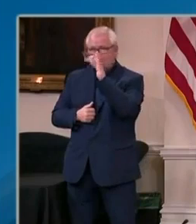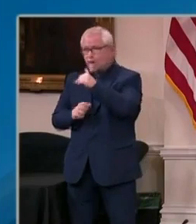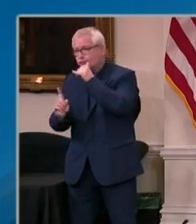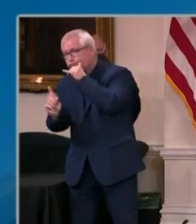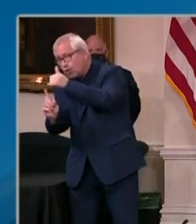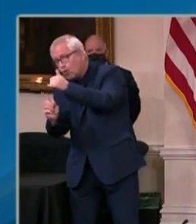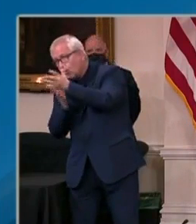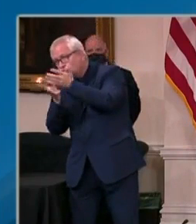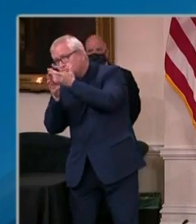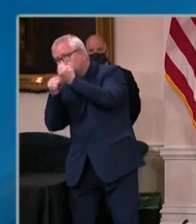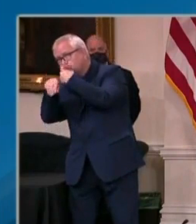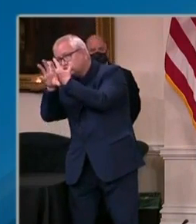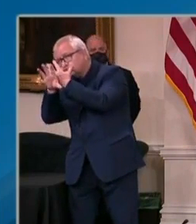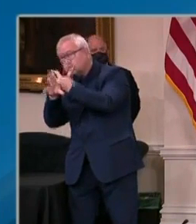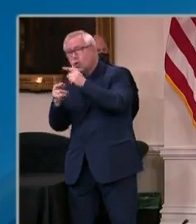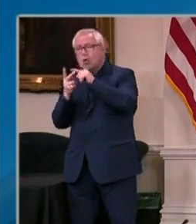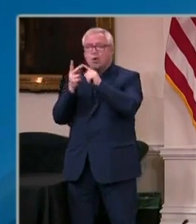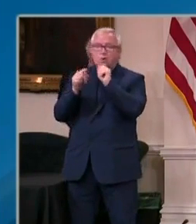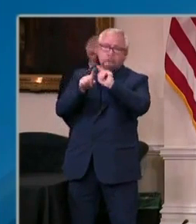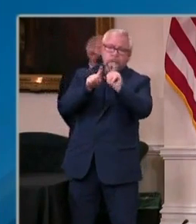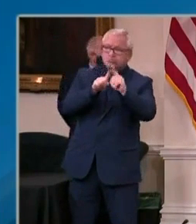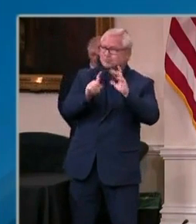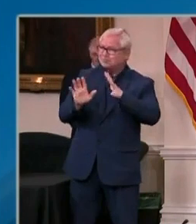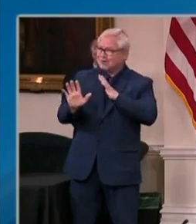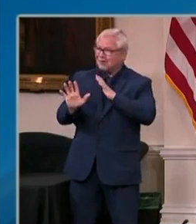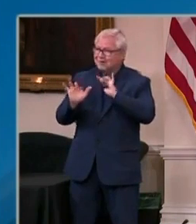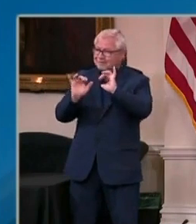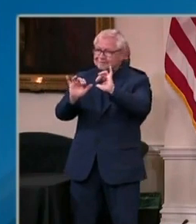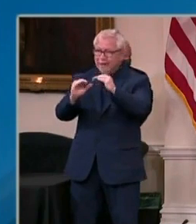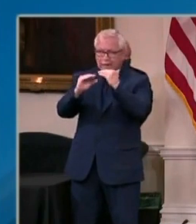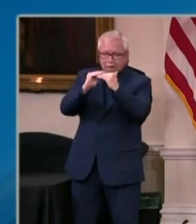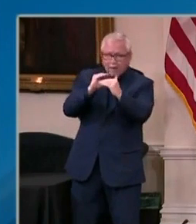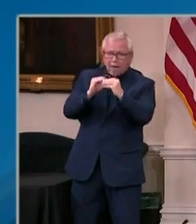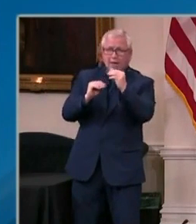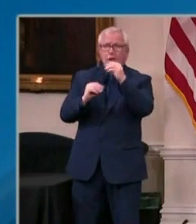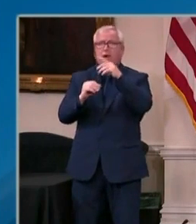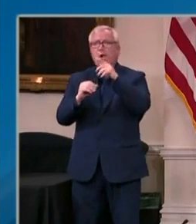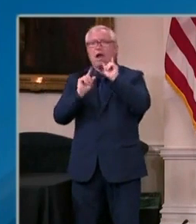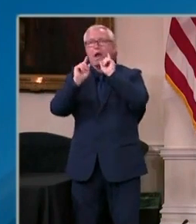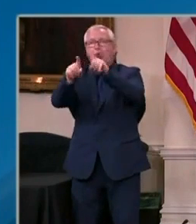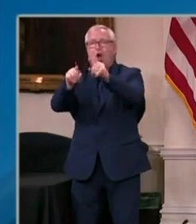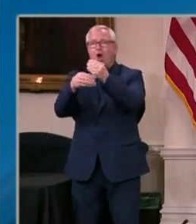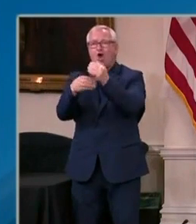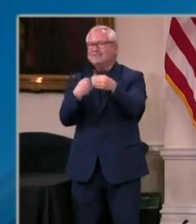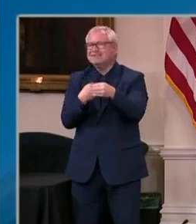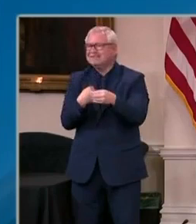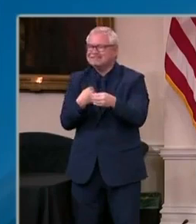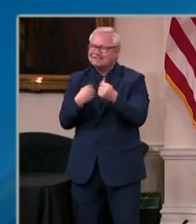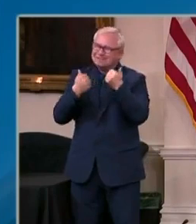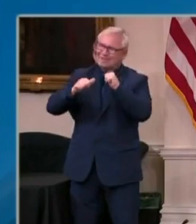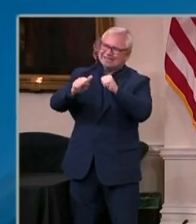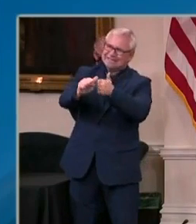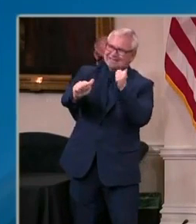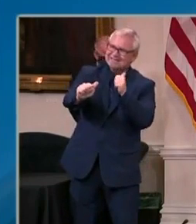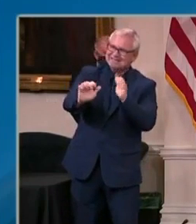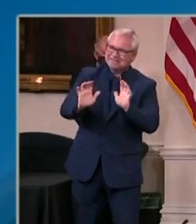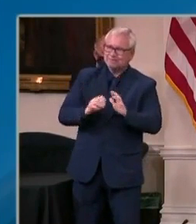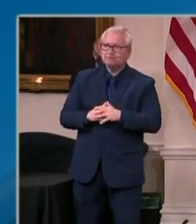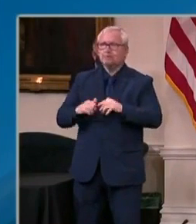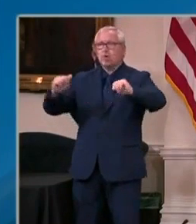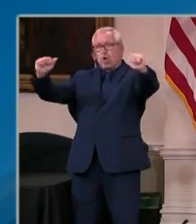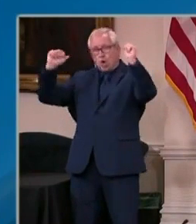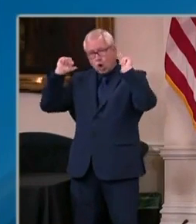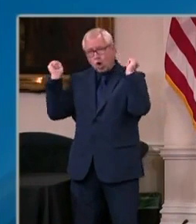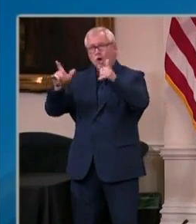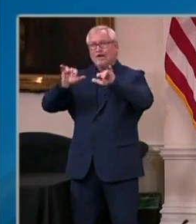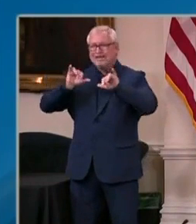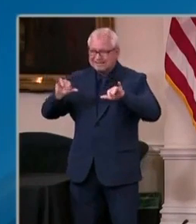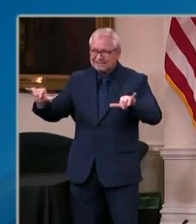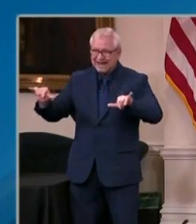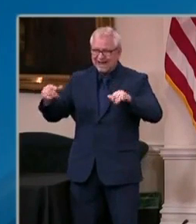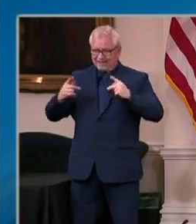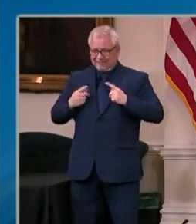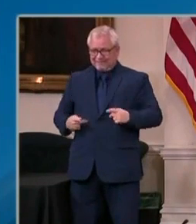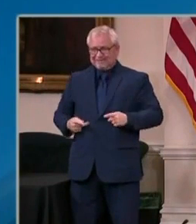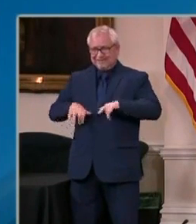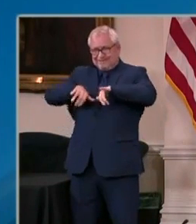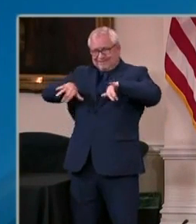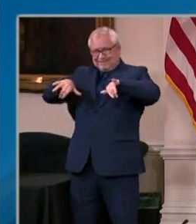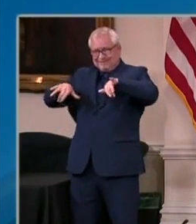MANY PROVIDERS HAVE THE ABILITY TO SEE YOU EITHER BY PHONE, THROUGH A TELEMEDICINE APPLICATION OR IF THEIR OFFICE, SAFELY.